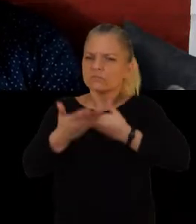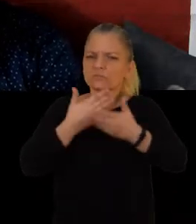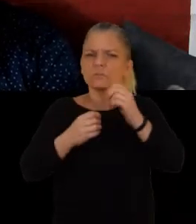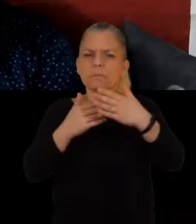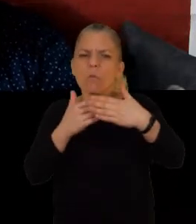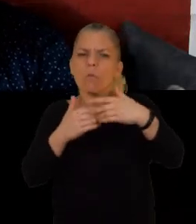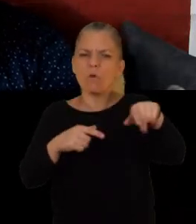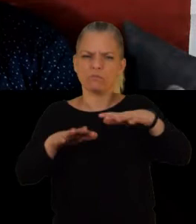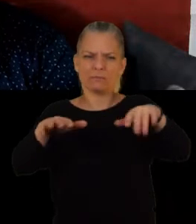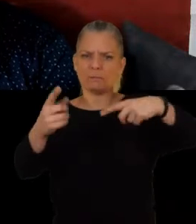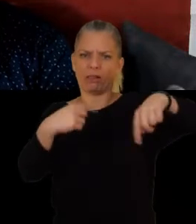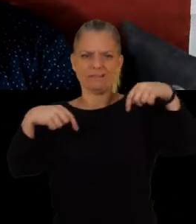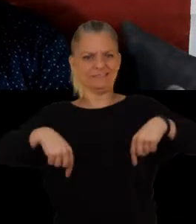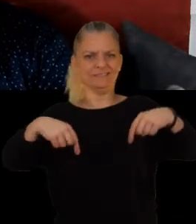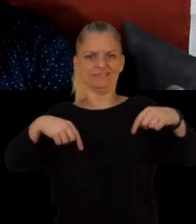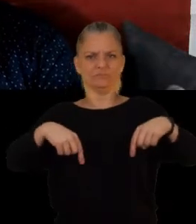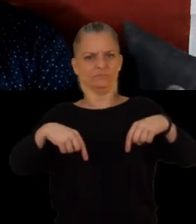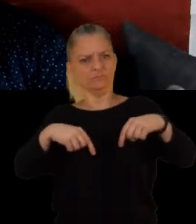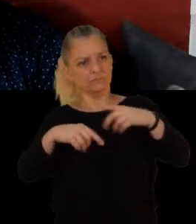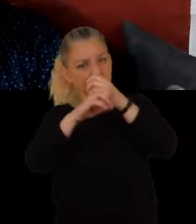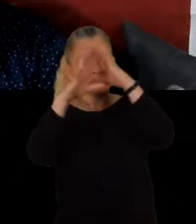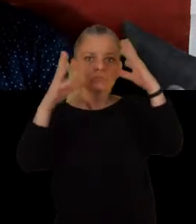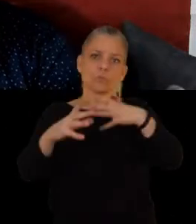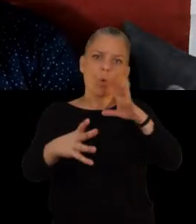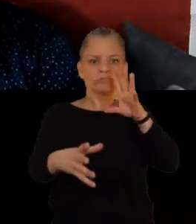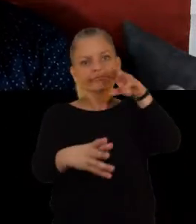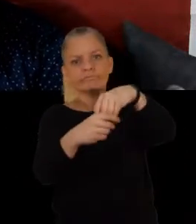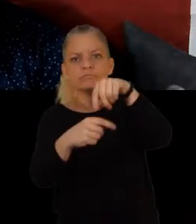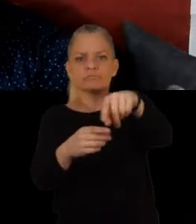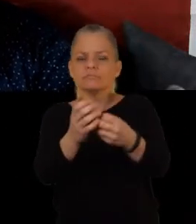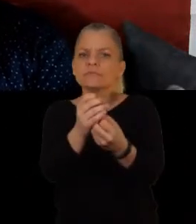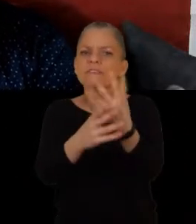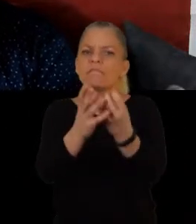you just tell us a little bit because for people here um who may be thinking about are involved